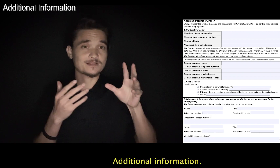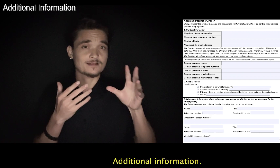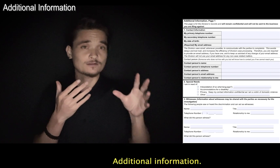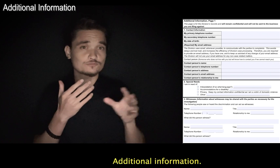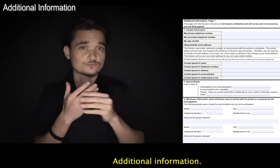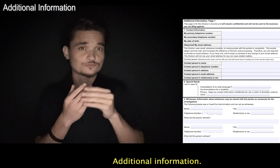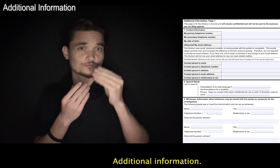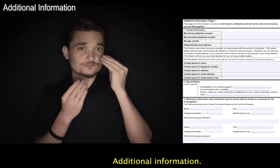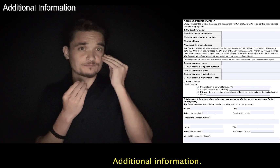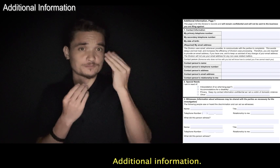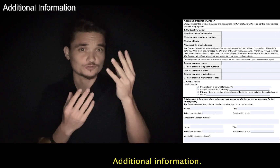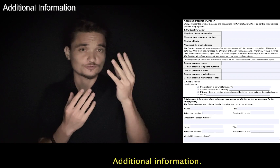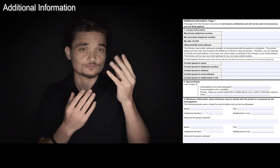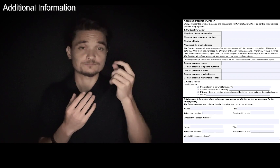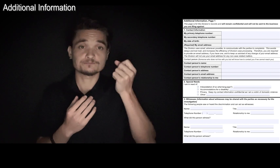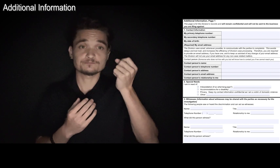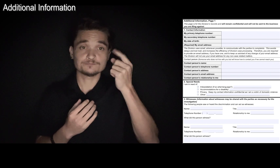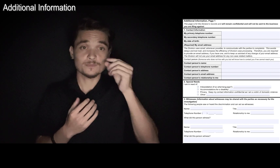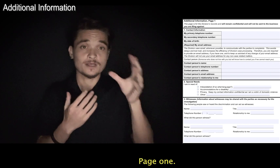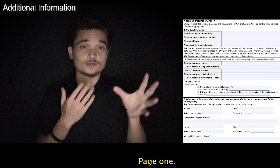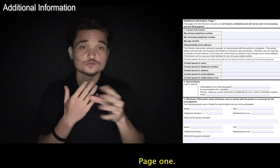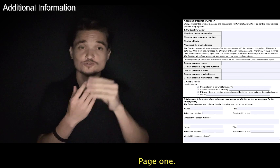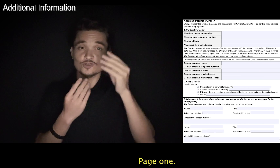Additional information. Page one.